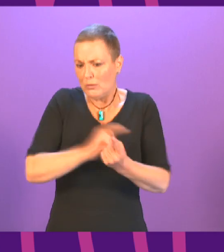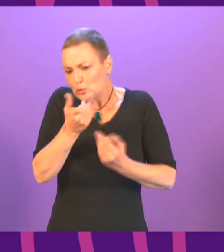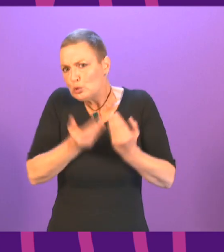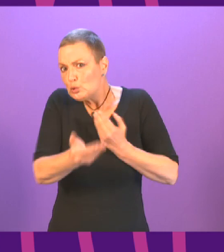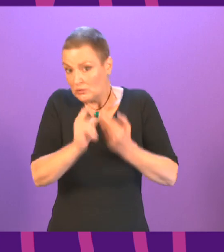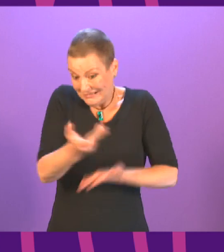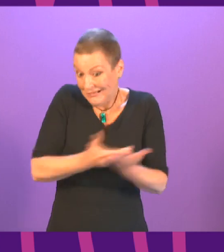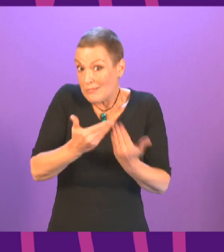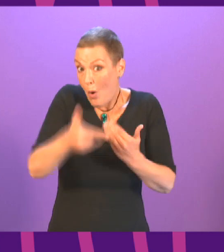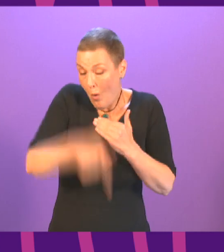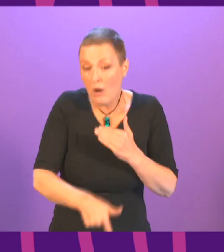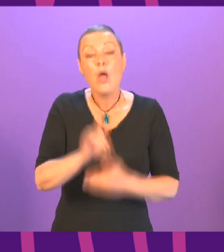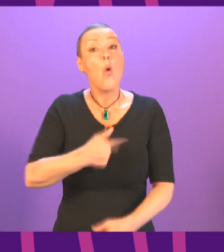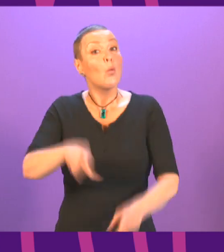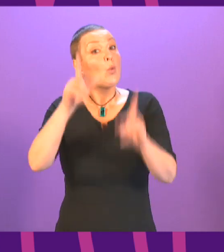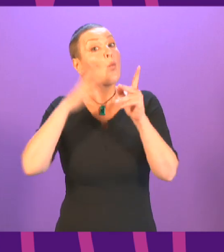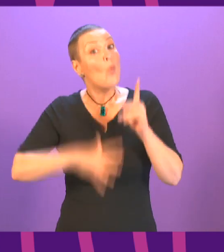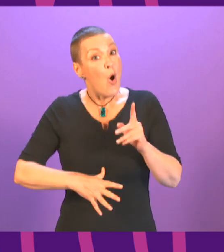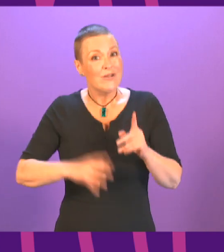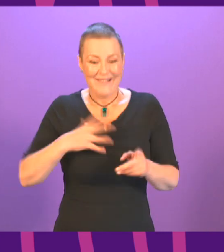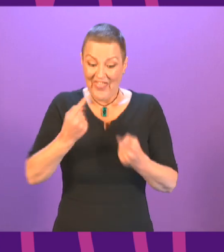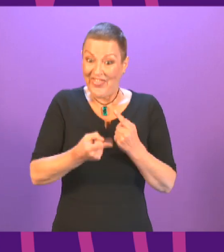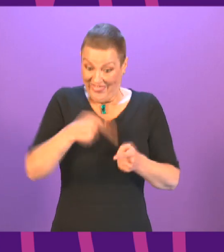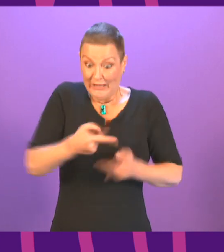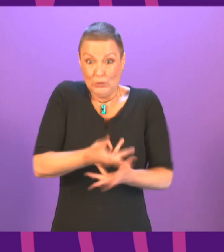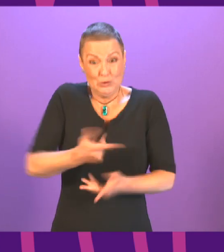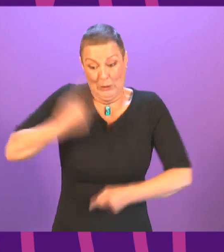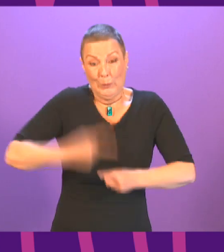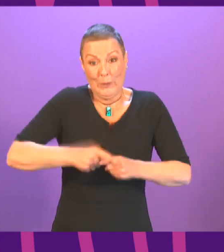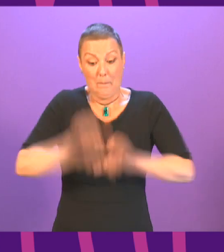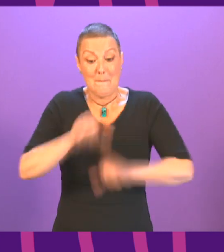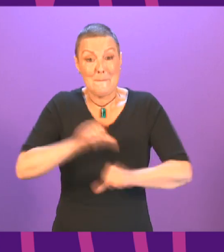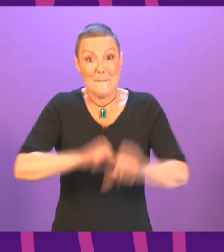them shortly to discuss the issue. If we can, we want to expedite those negotiations and,